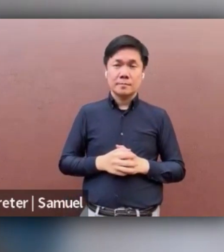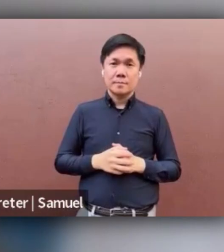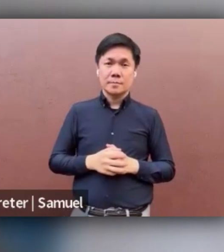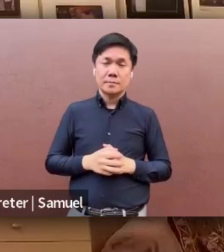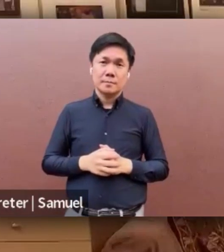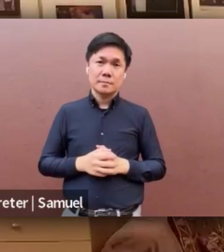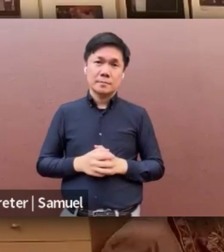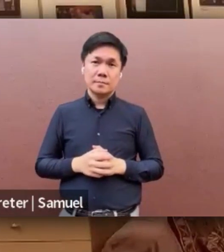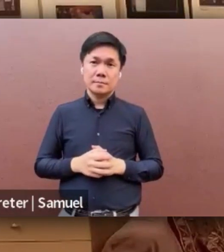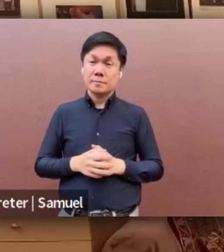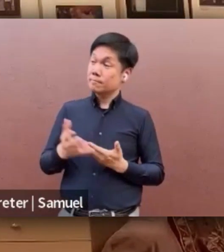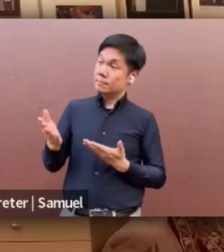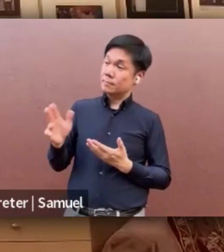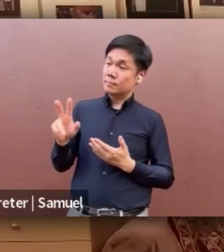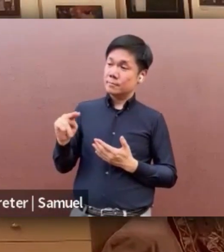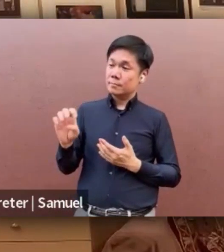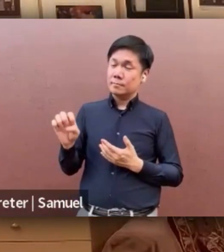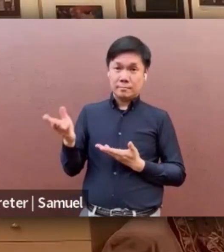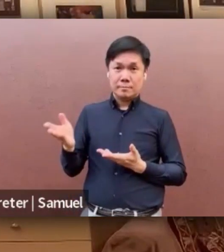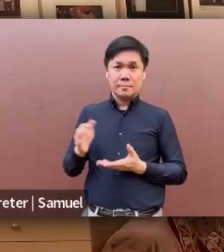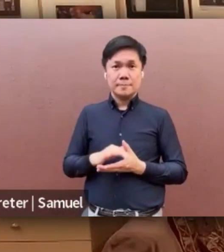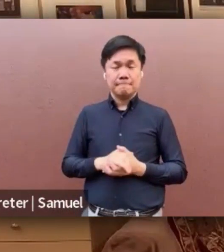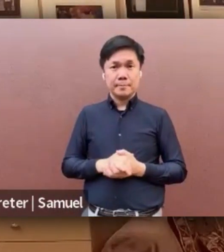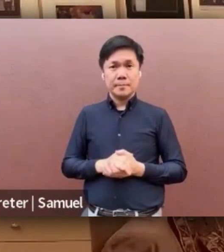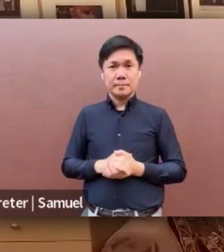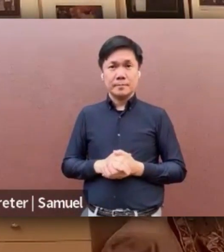Well, I don't want... No, okay. Vint, please go ahead.